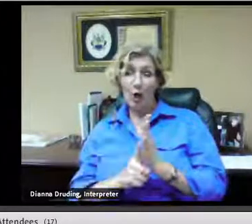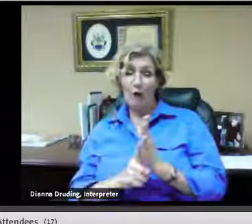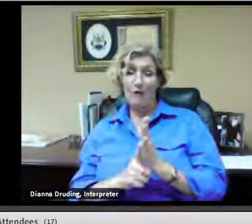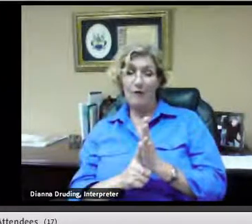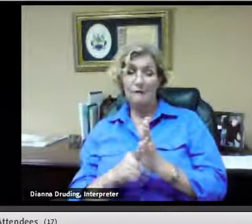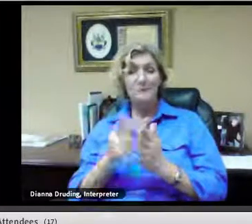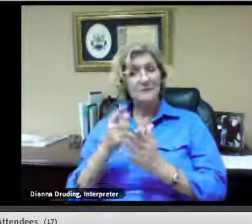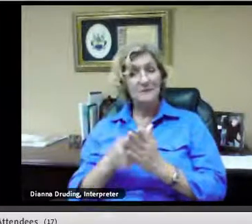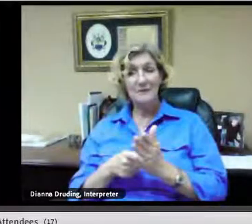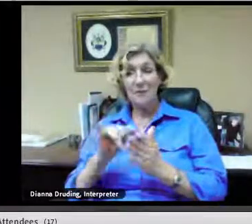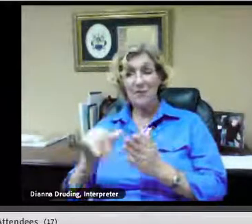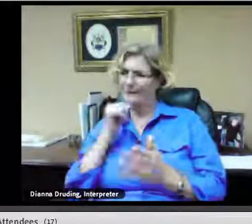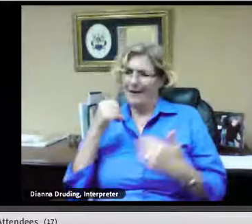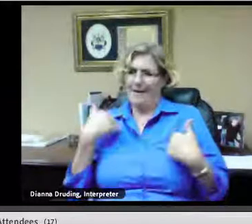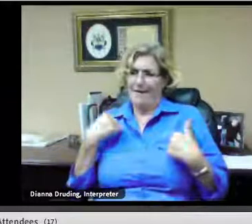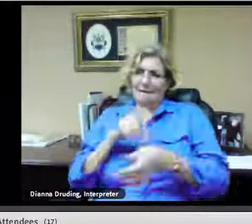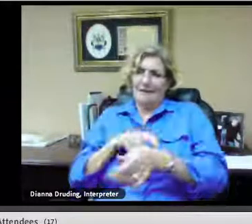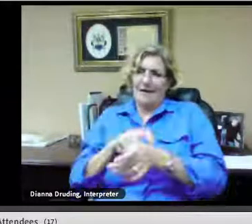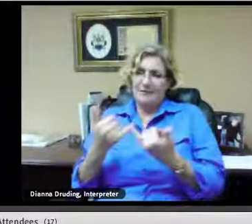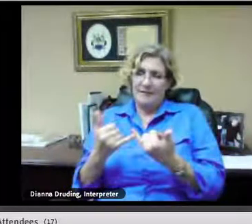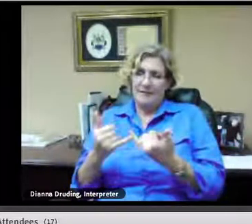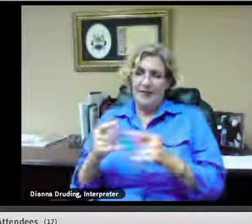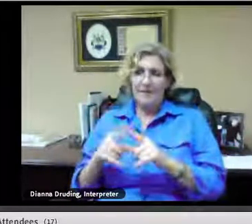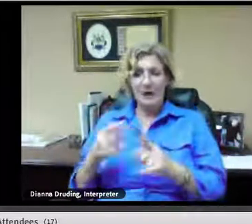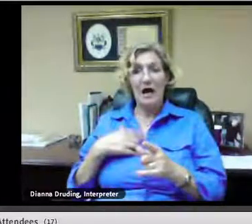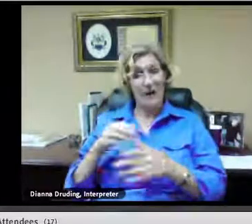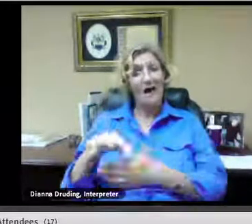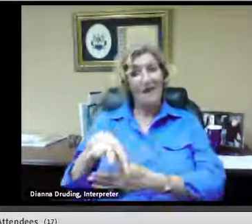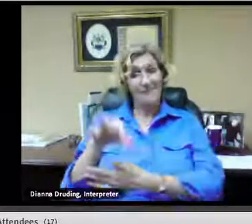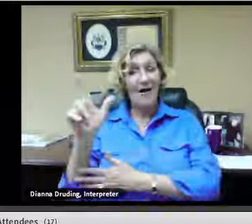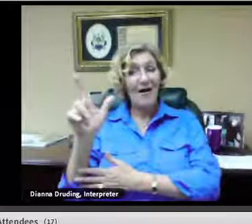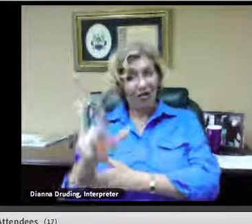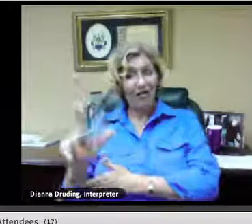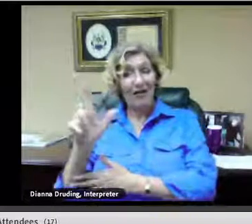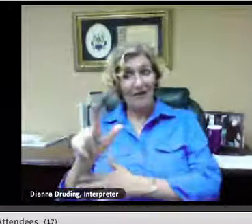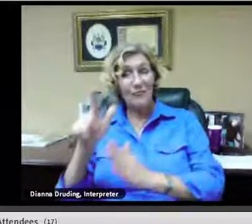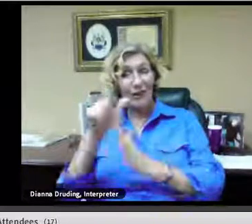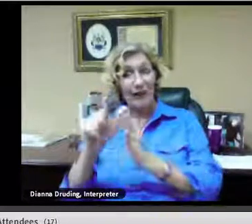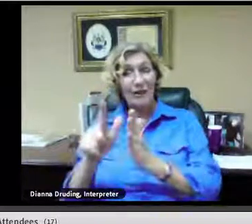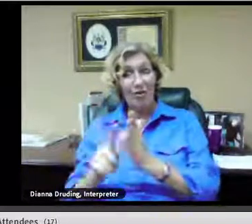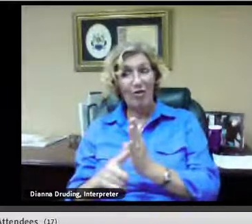you know, these e-books and these Nooks and these things that you have, you know, to help your patrons